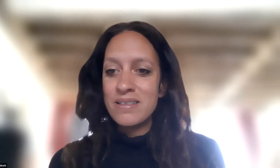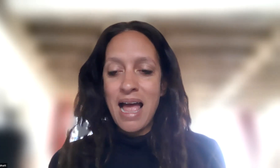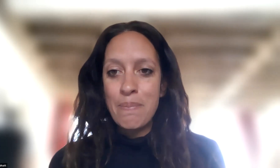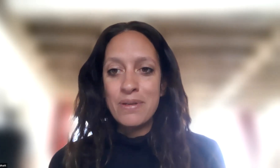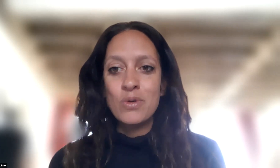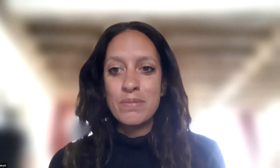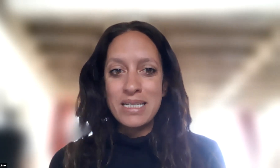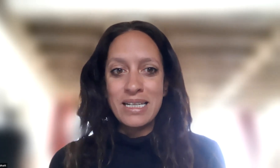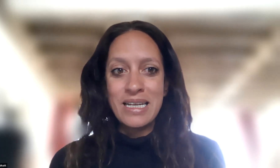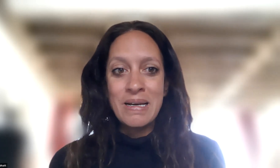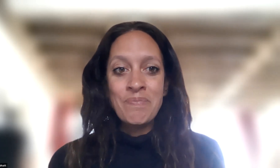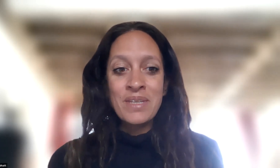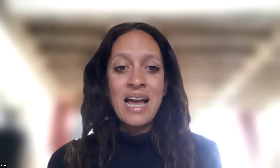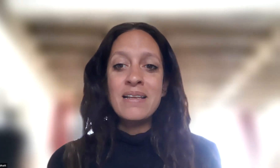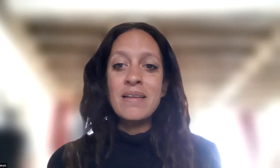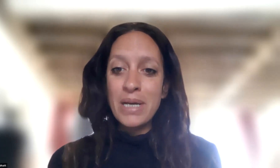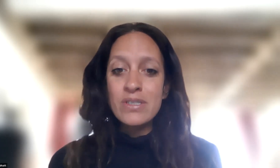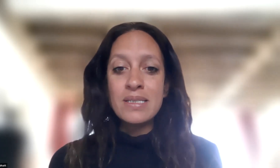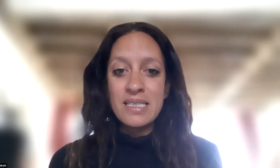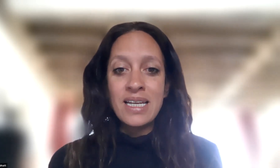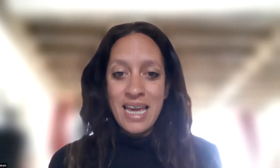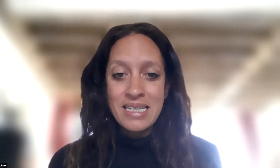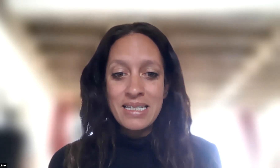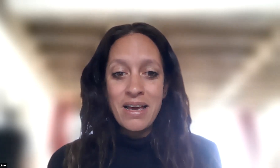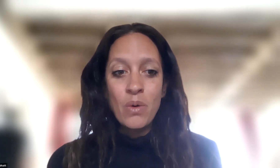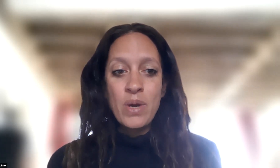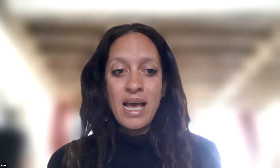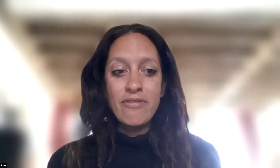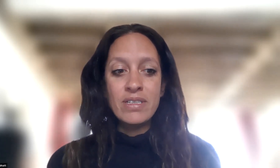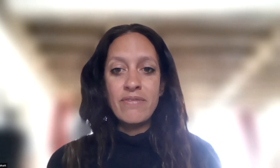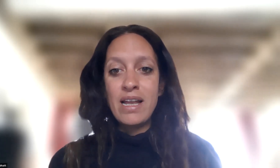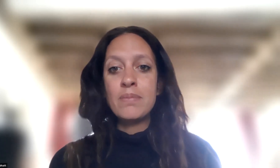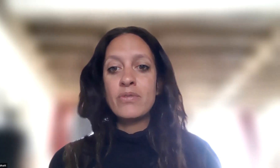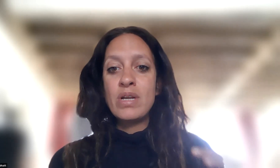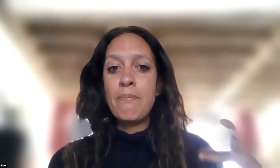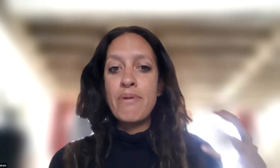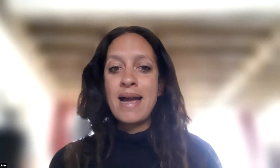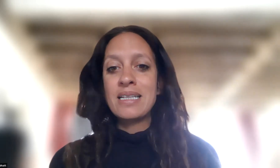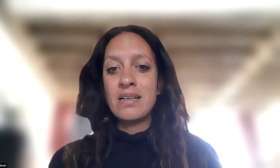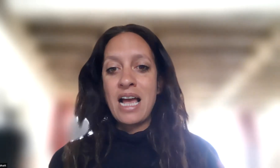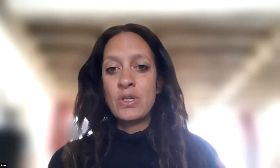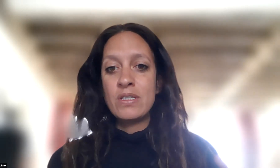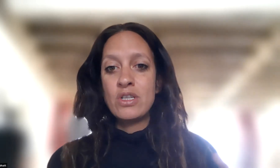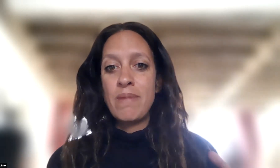Scale is a issue. Whilst we have many alies in many places, getting things